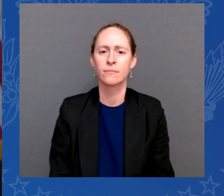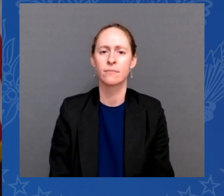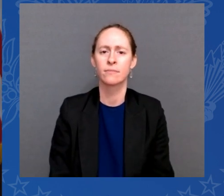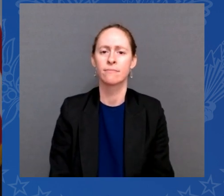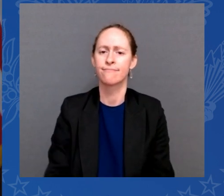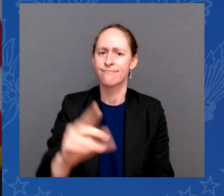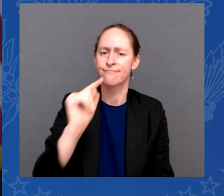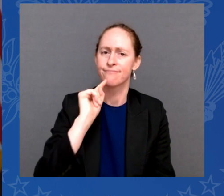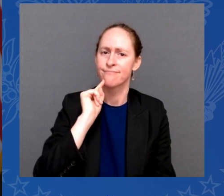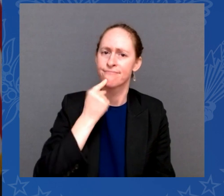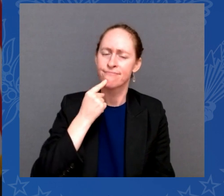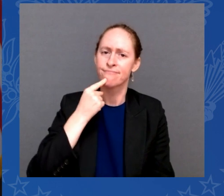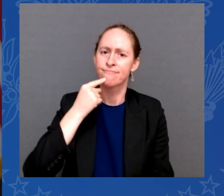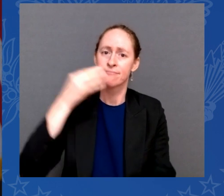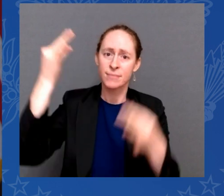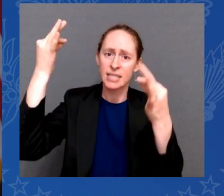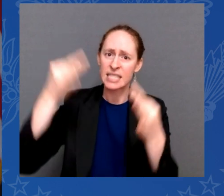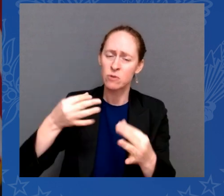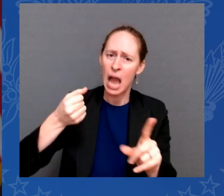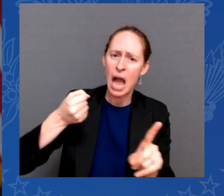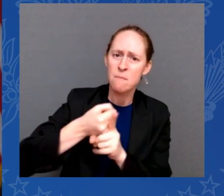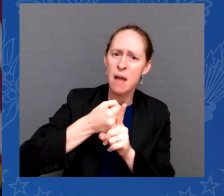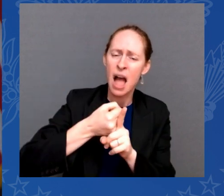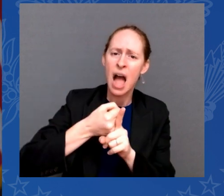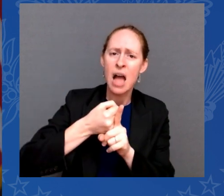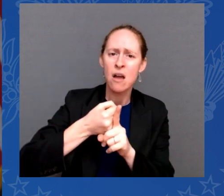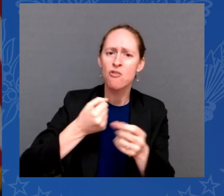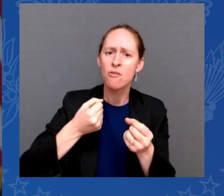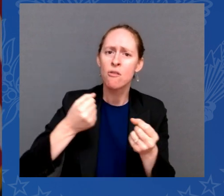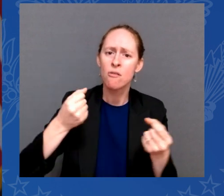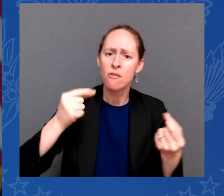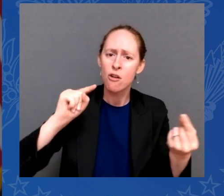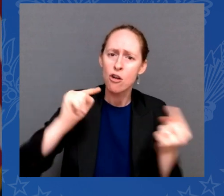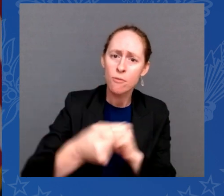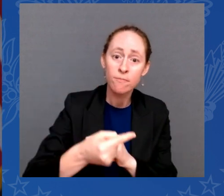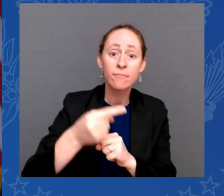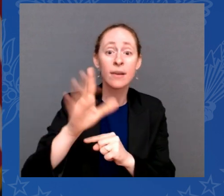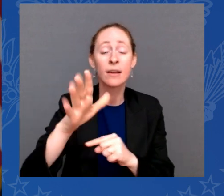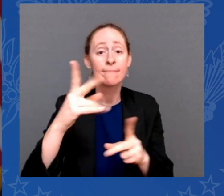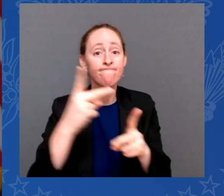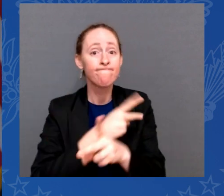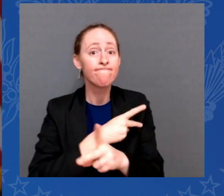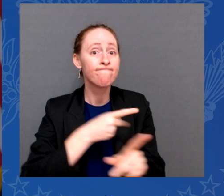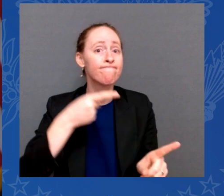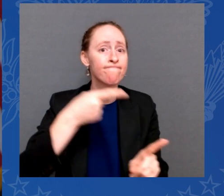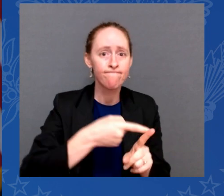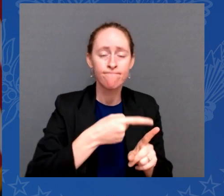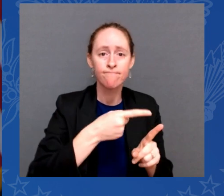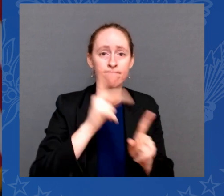for people of color and for those of limited means. Since the day that Dobbs was decided,